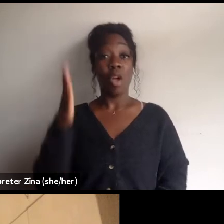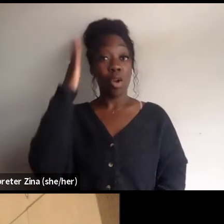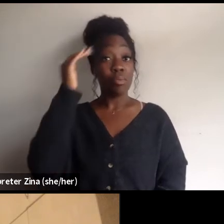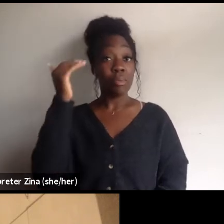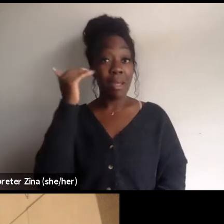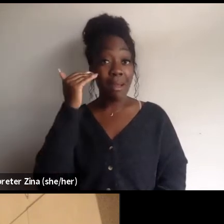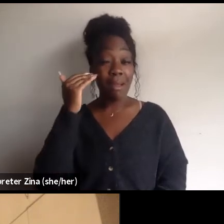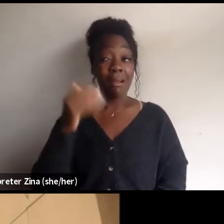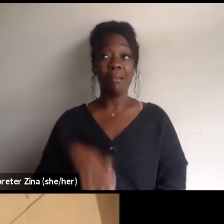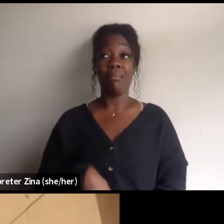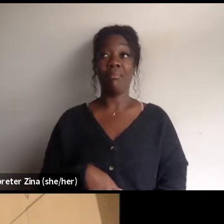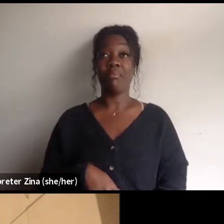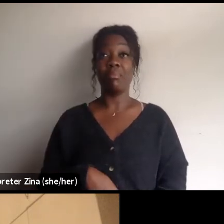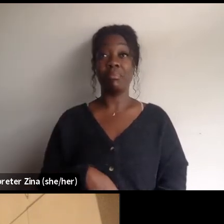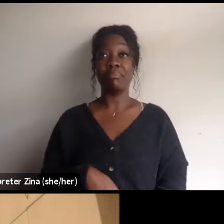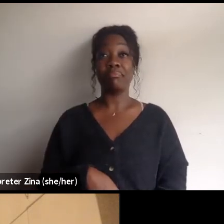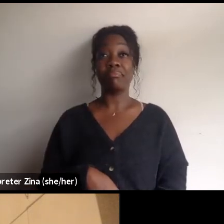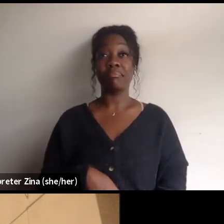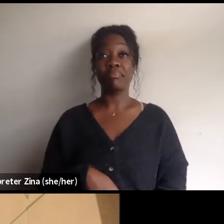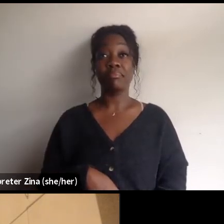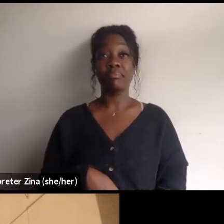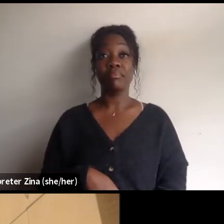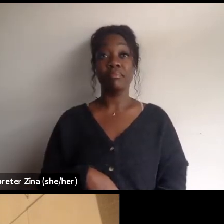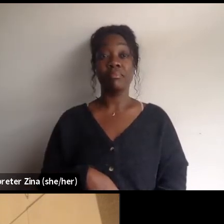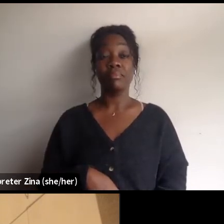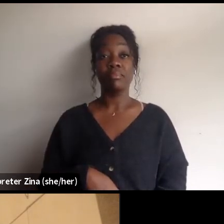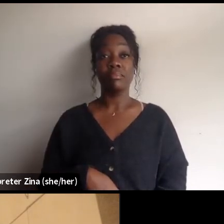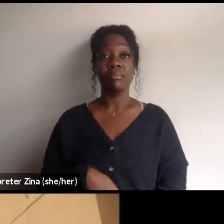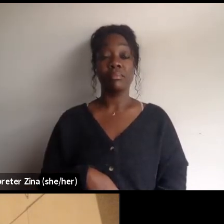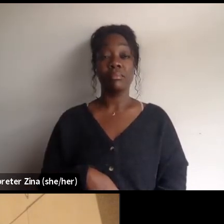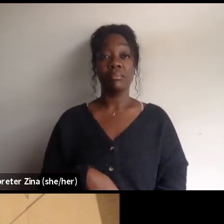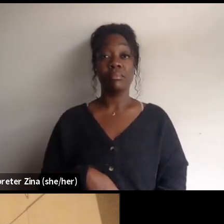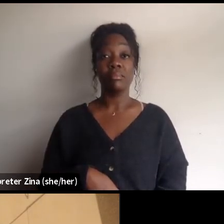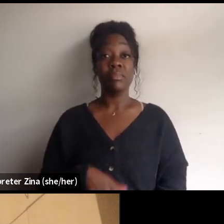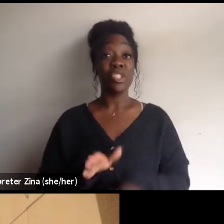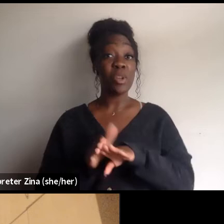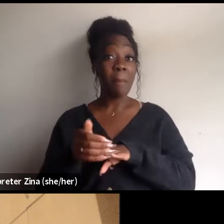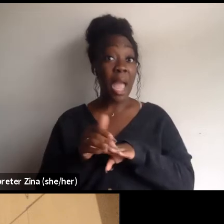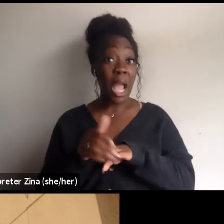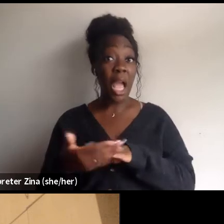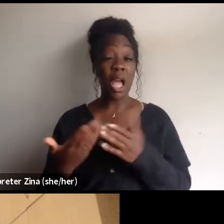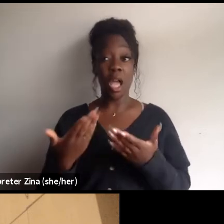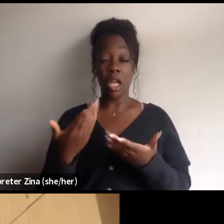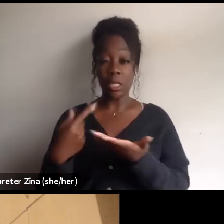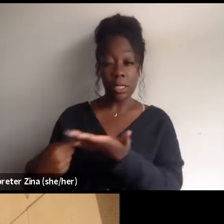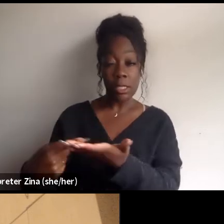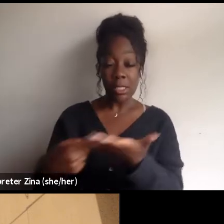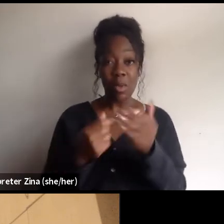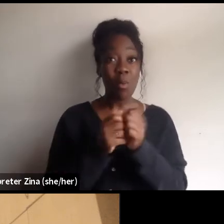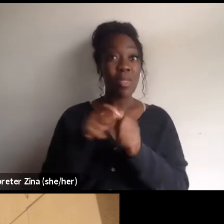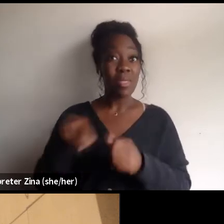we're talking to the South South Collective in Jamaica. I'm very interested in the south south conversations.